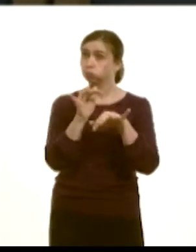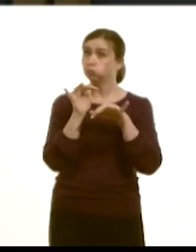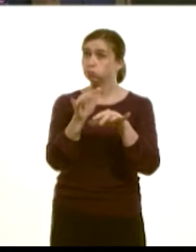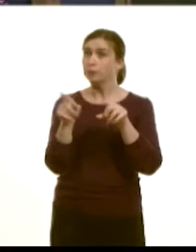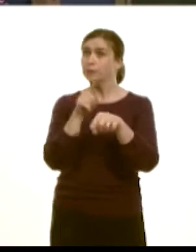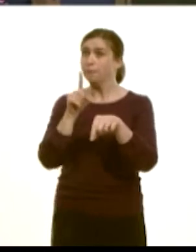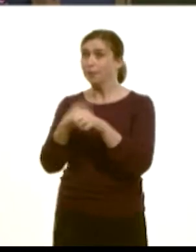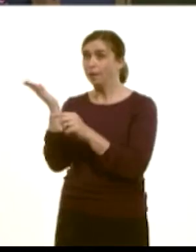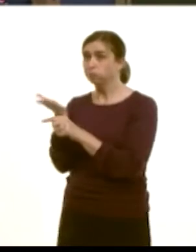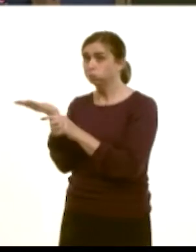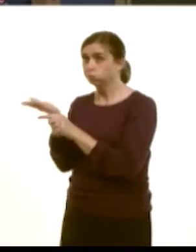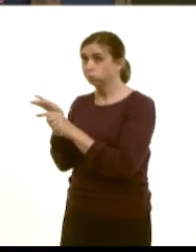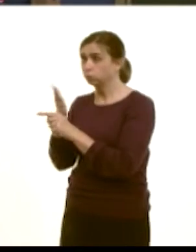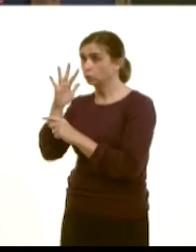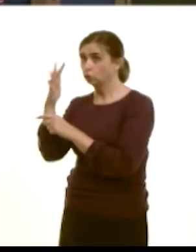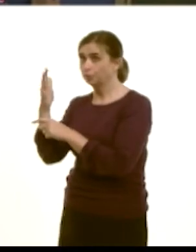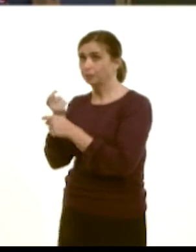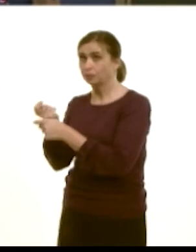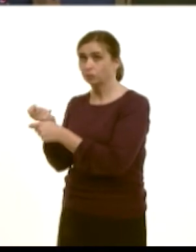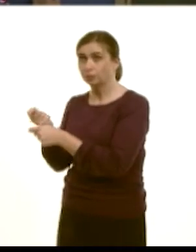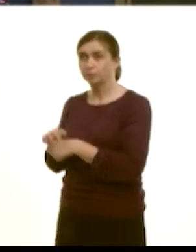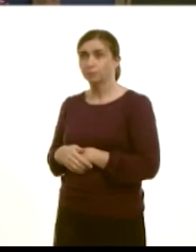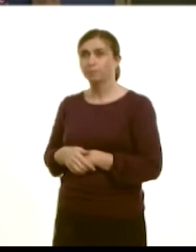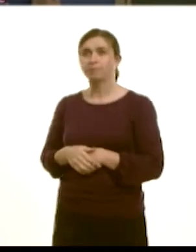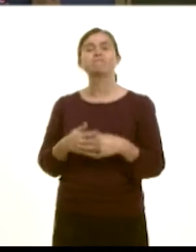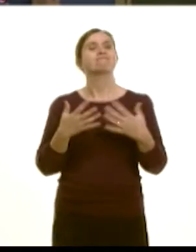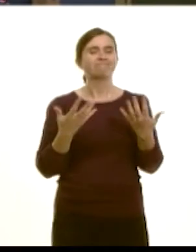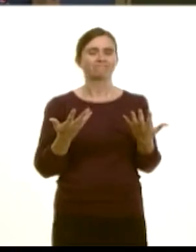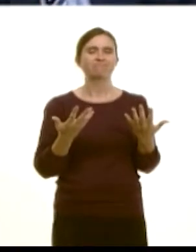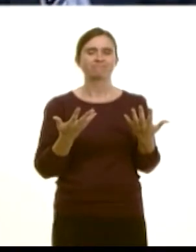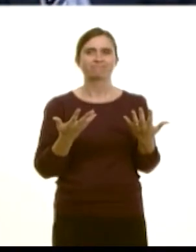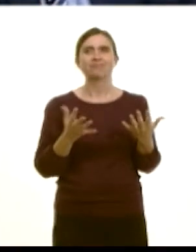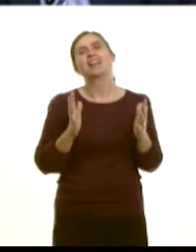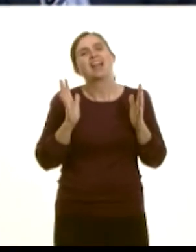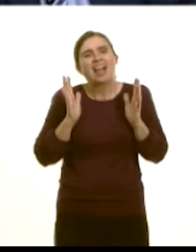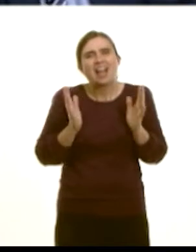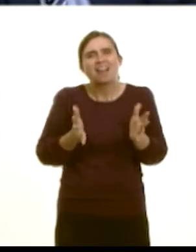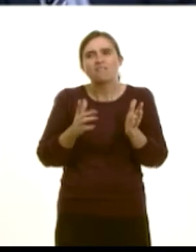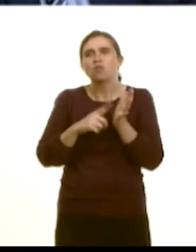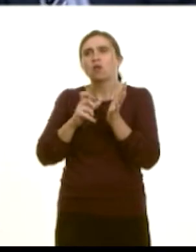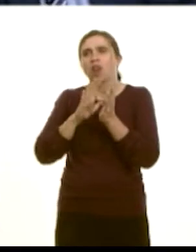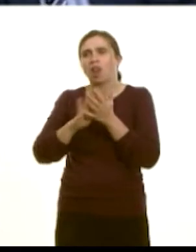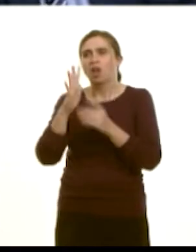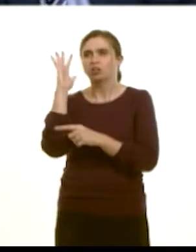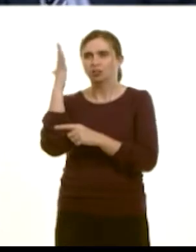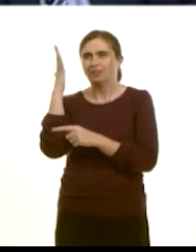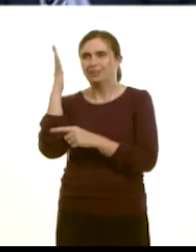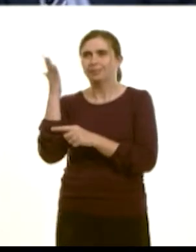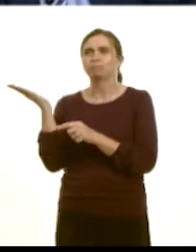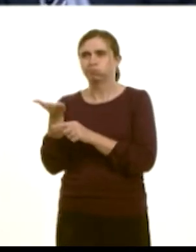Carwyn Jones: Yes. It is important to say that. Unfortunately, there is no alternative other than to take the diseased larch trees down.